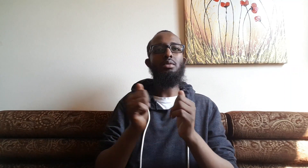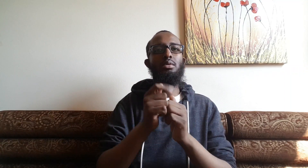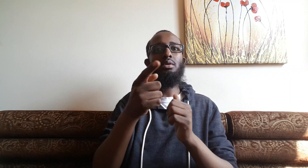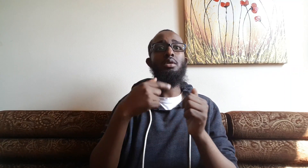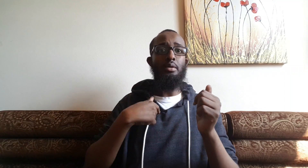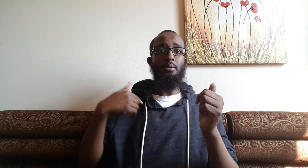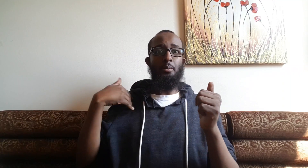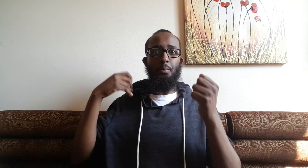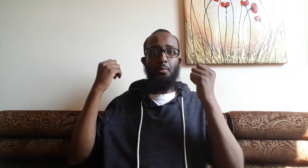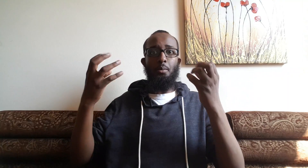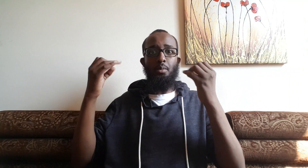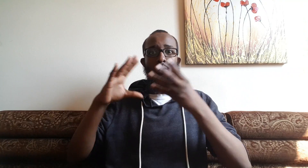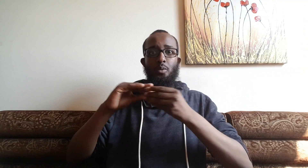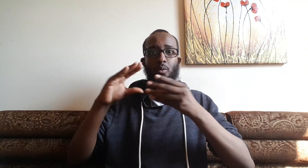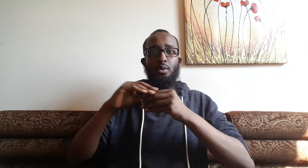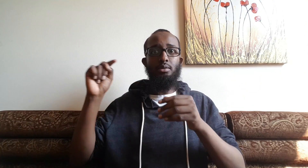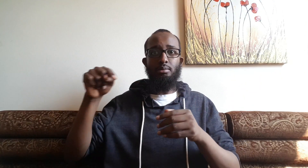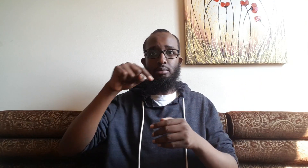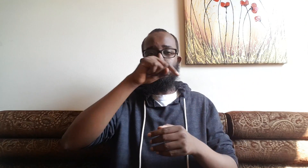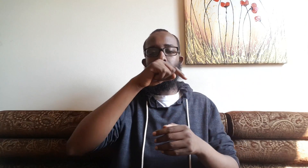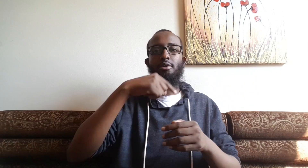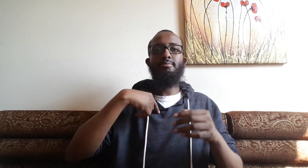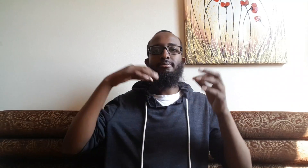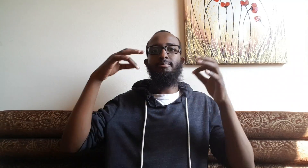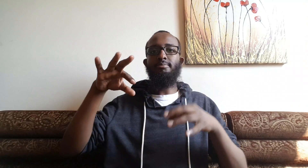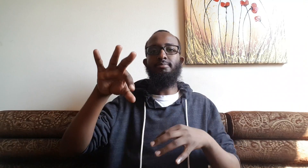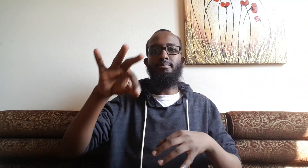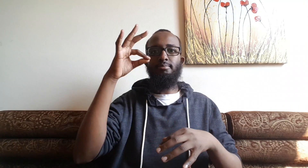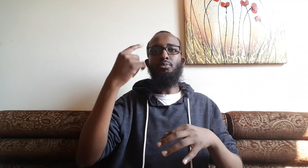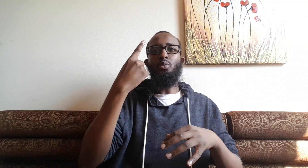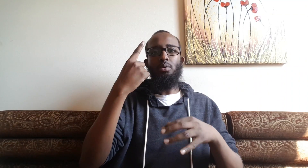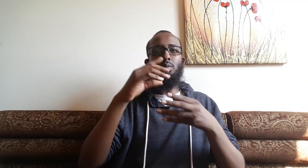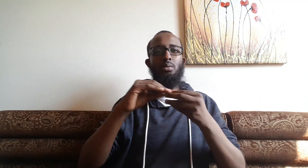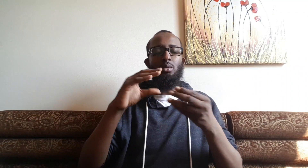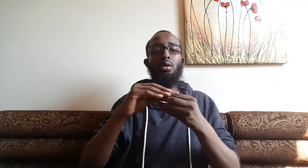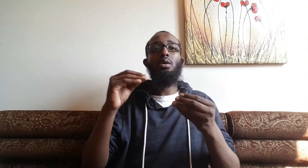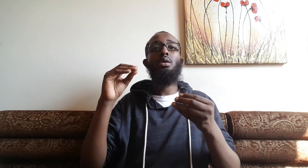I had couple stories that I wanted to share with you so I picked one story